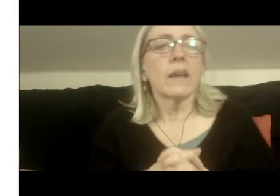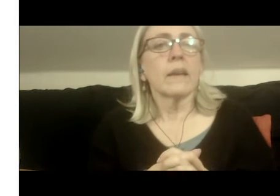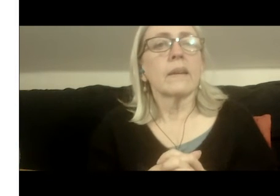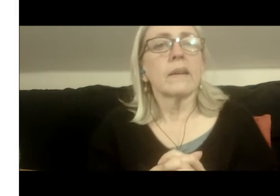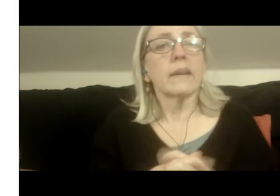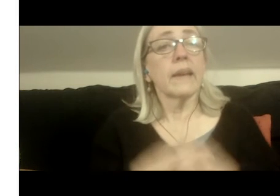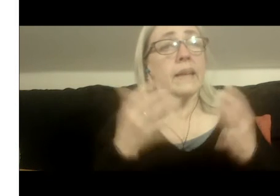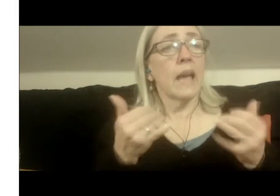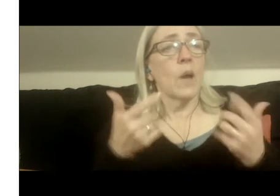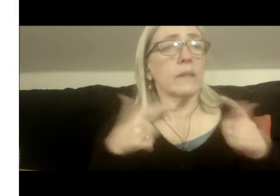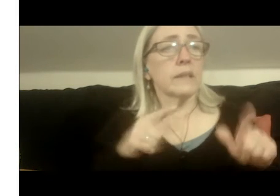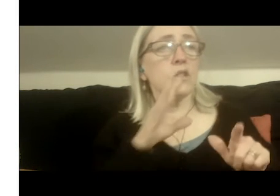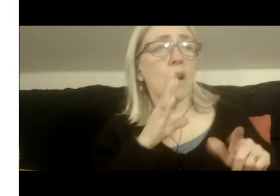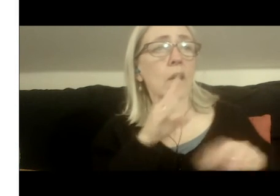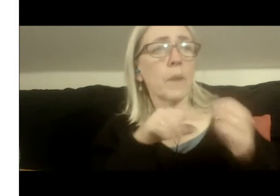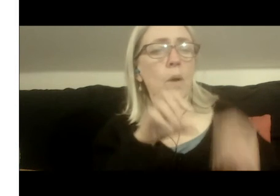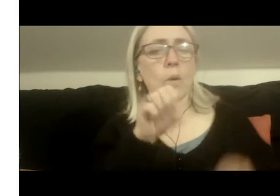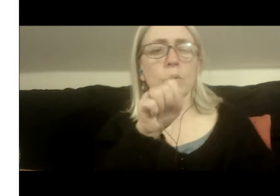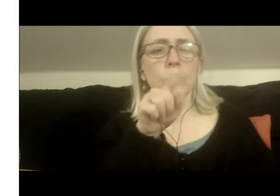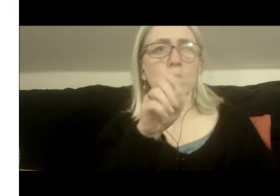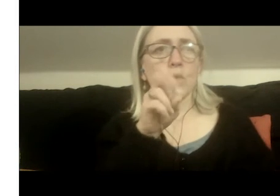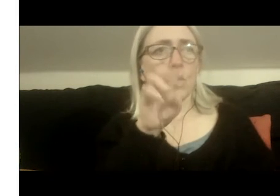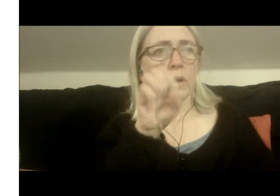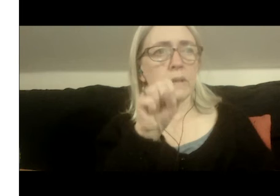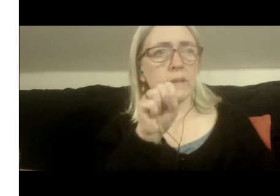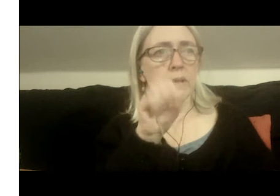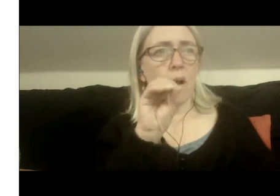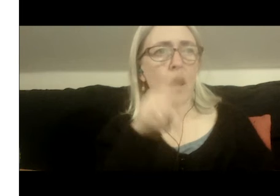As the President highlighted earlier, this team quickly changed